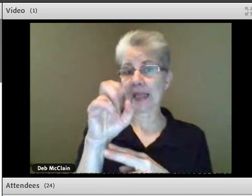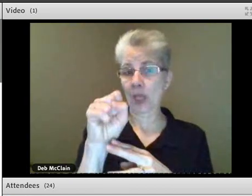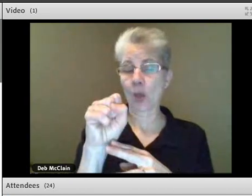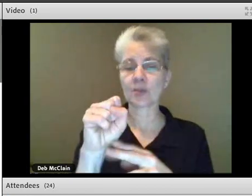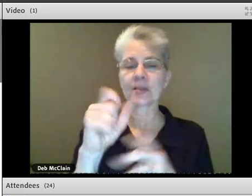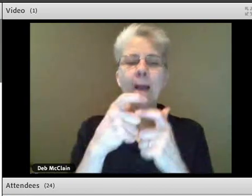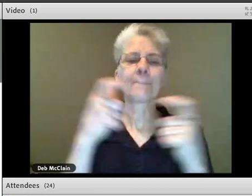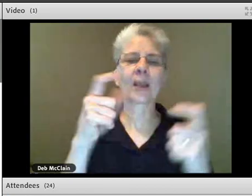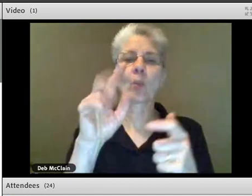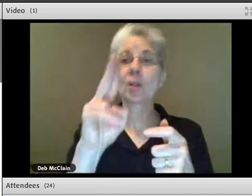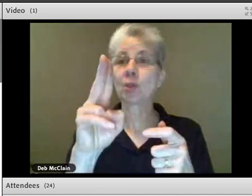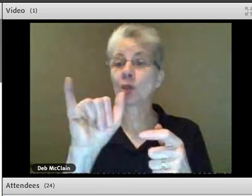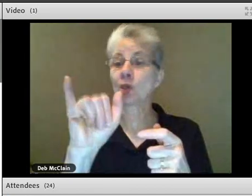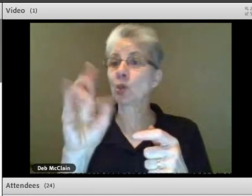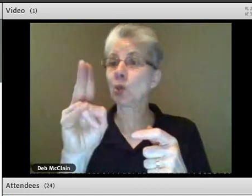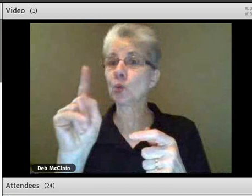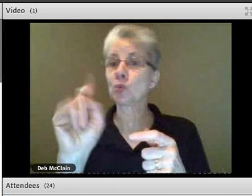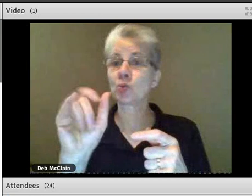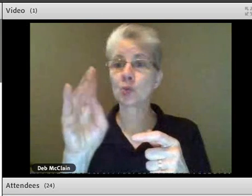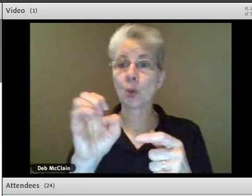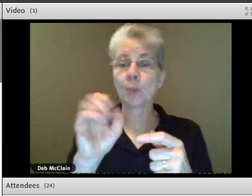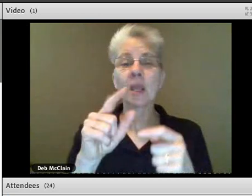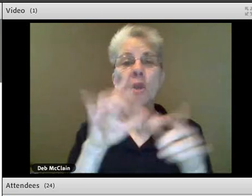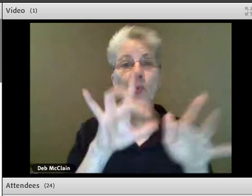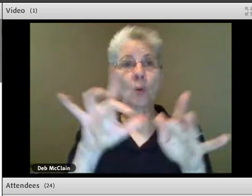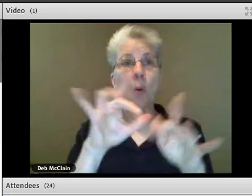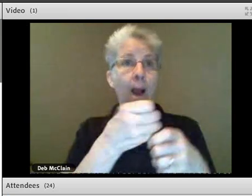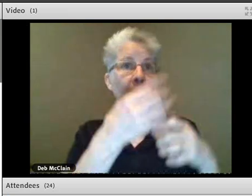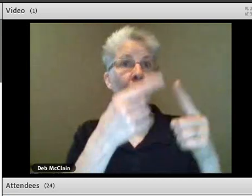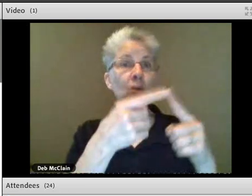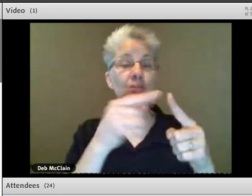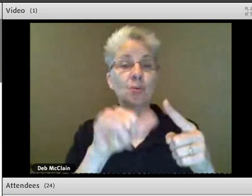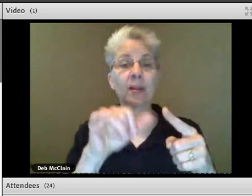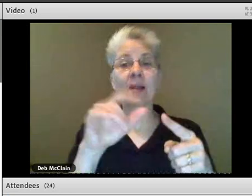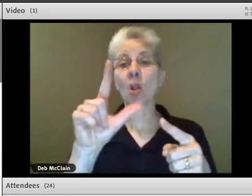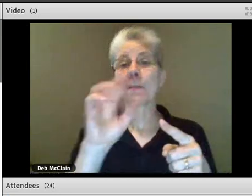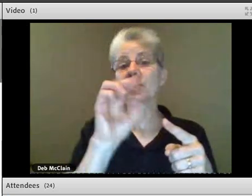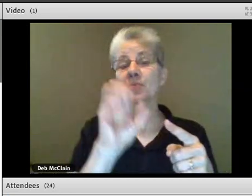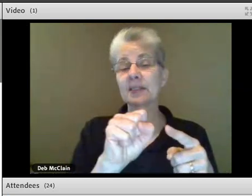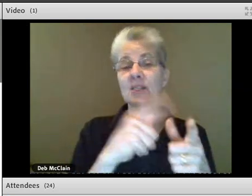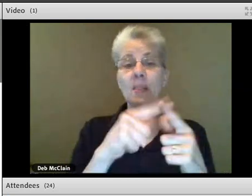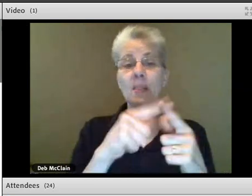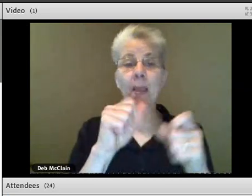and so if you wanted people to record videos and upload it back to your learning management system and then be able to restrict sharing